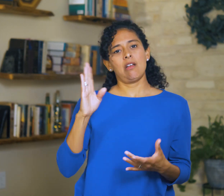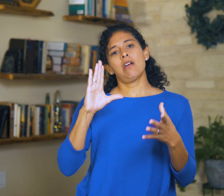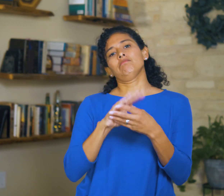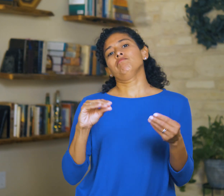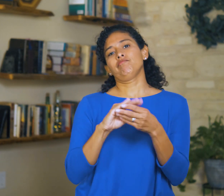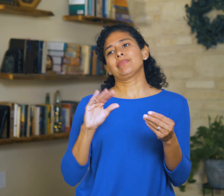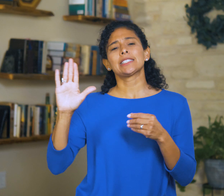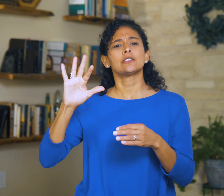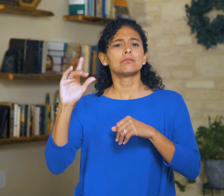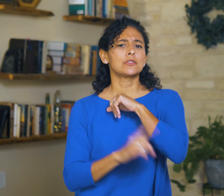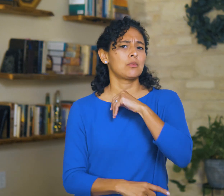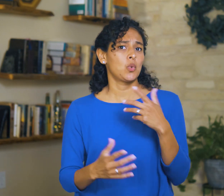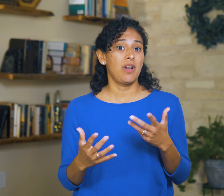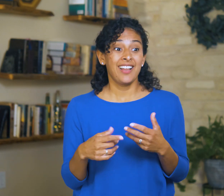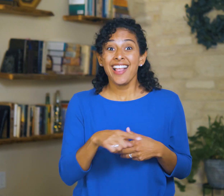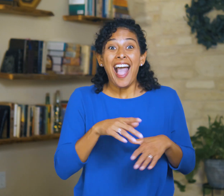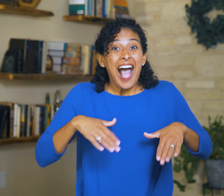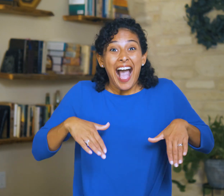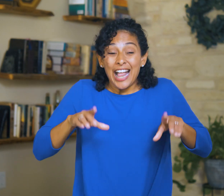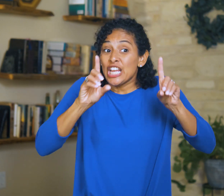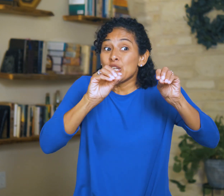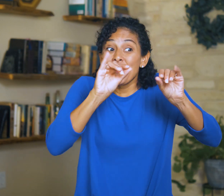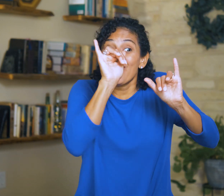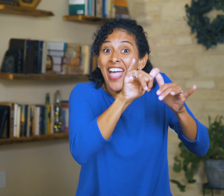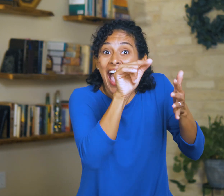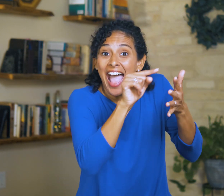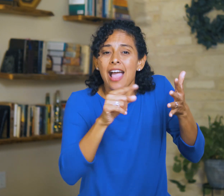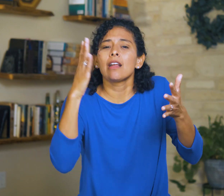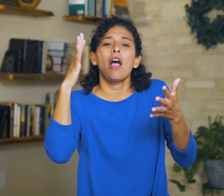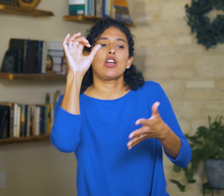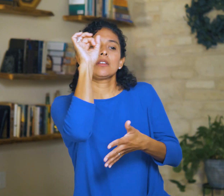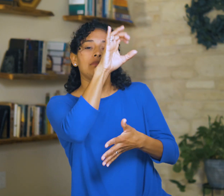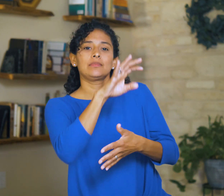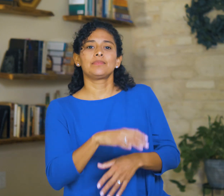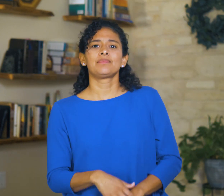God pronounces judgment on them for the thing they haven’t done yet.